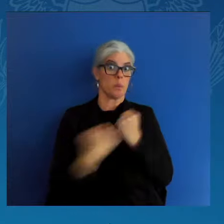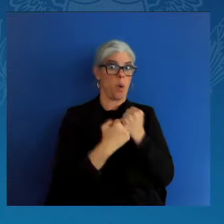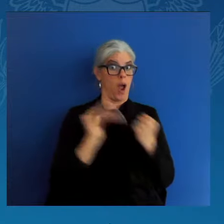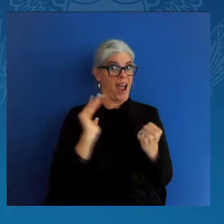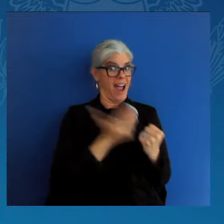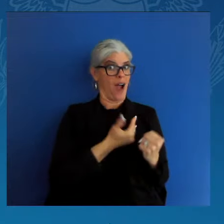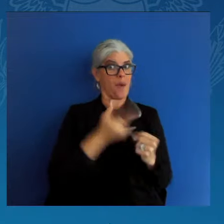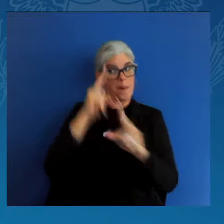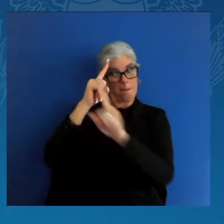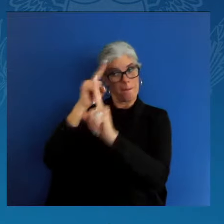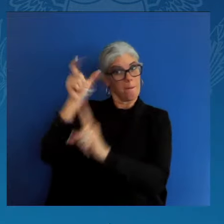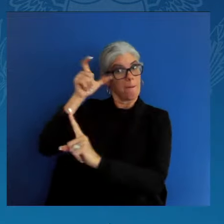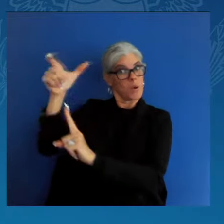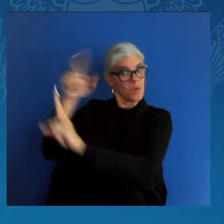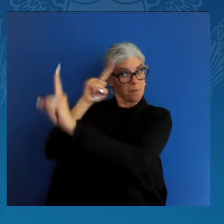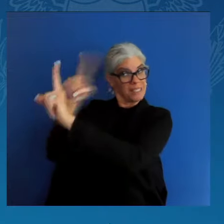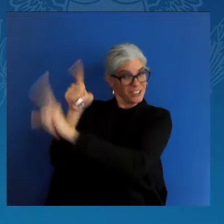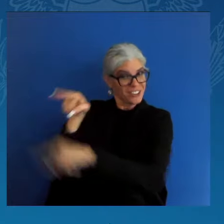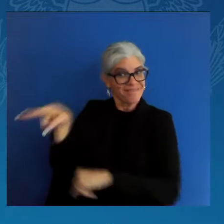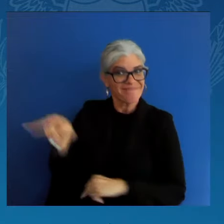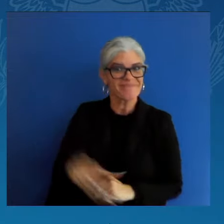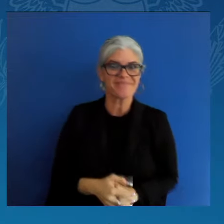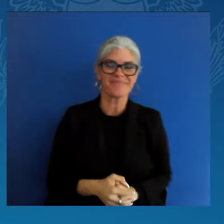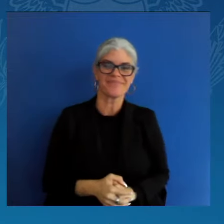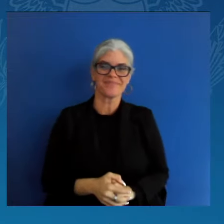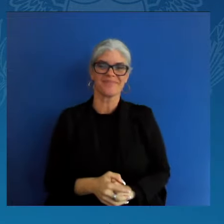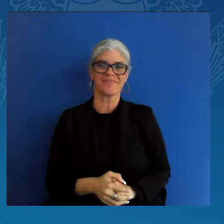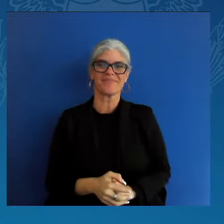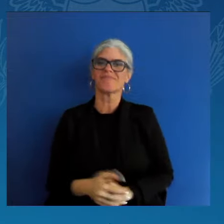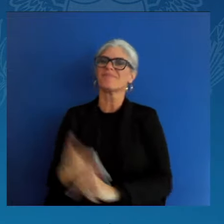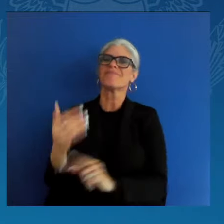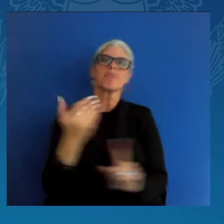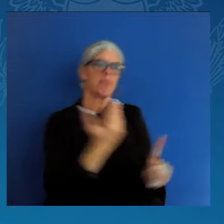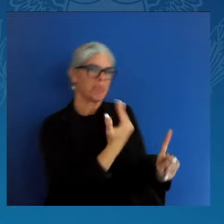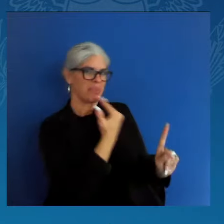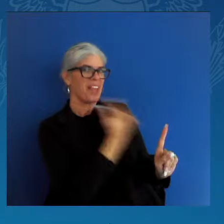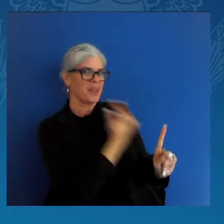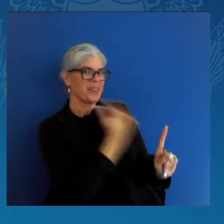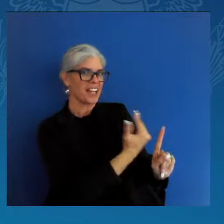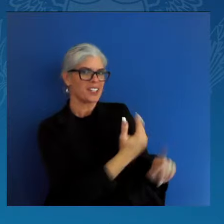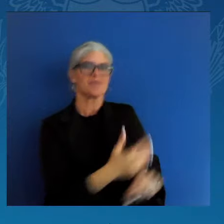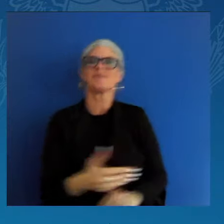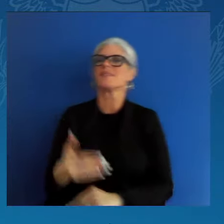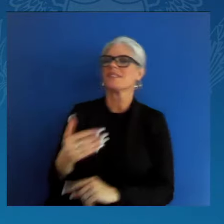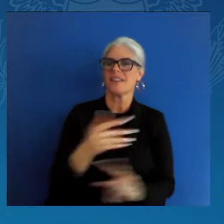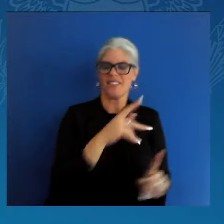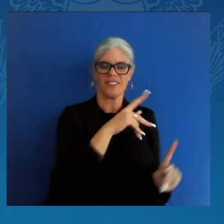And let me also thank the Vice President for her leadership and advocacy for space science and technology.